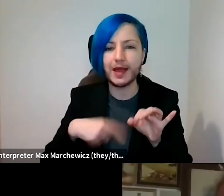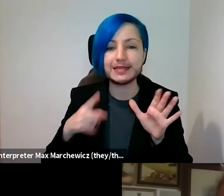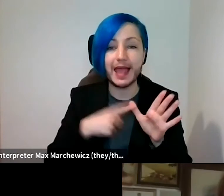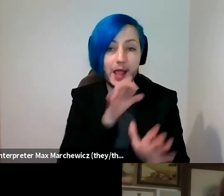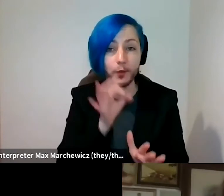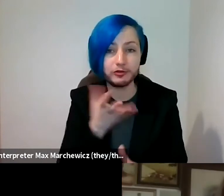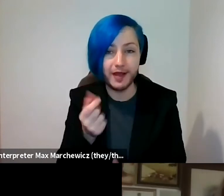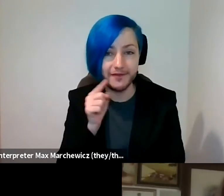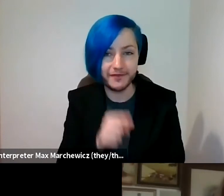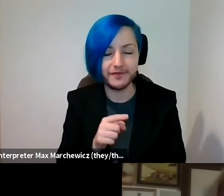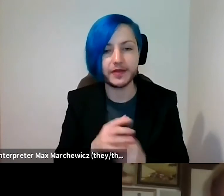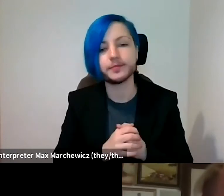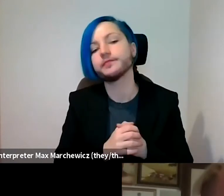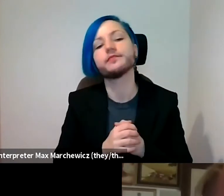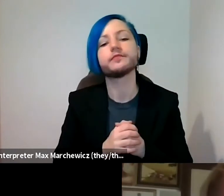We have a question for you, and that is,